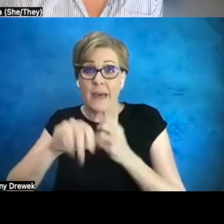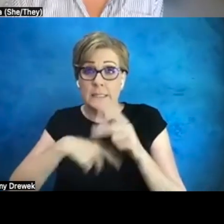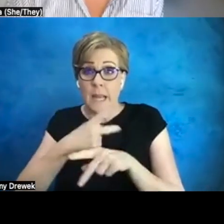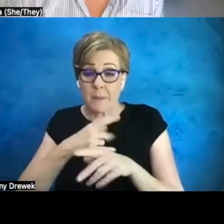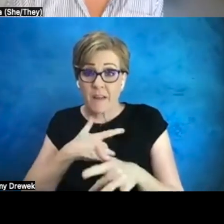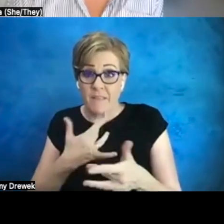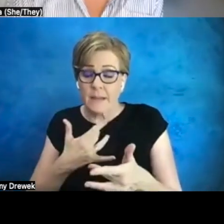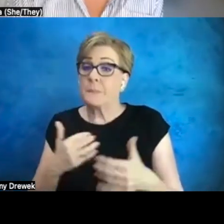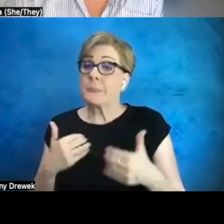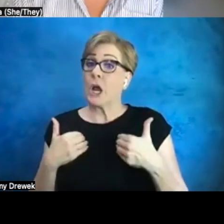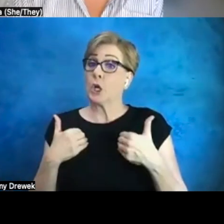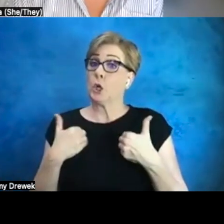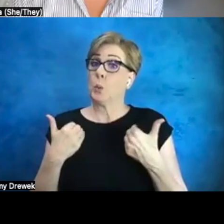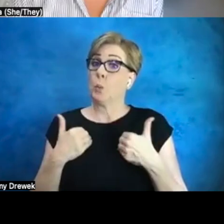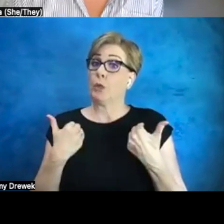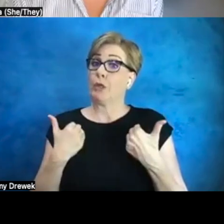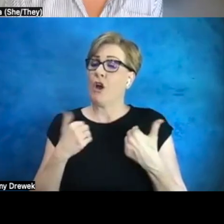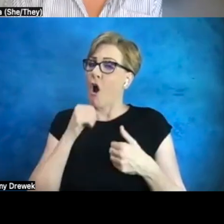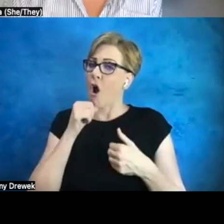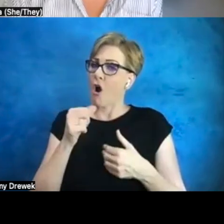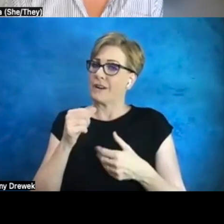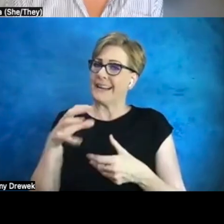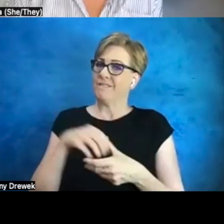are not involved in helping plan them. GABI: Mmm!